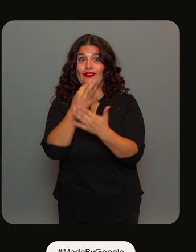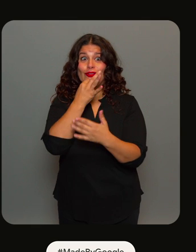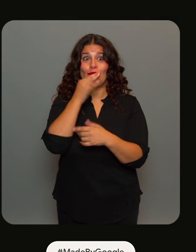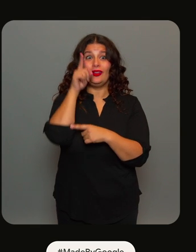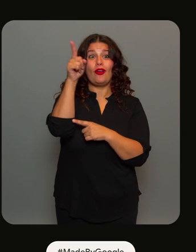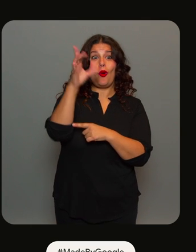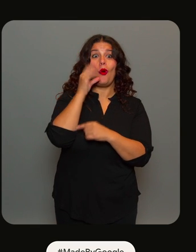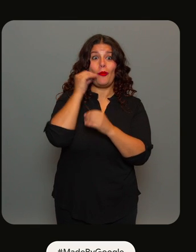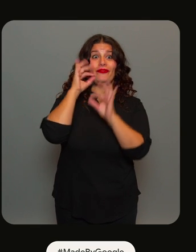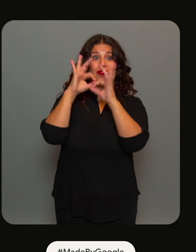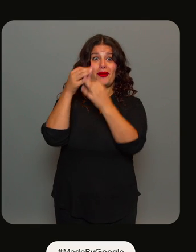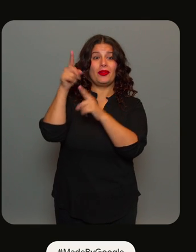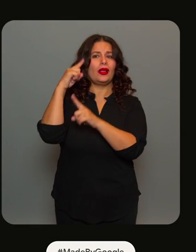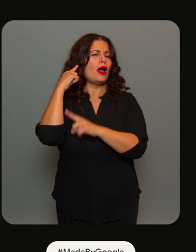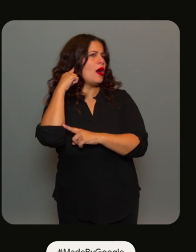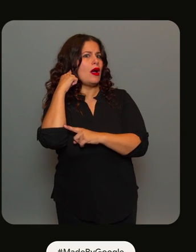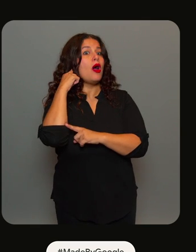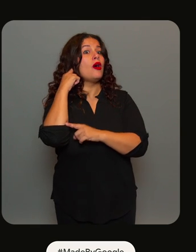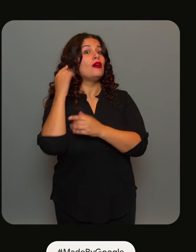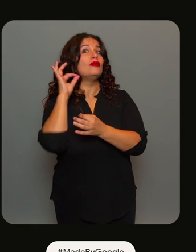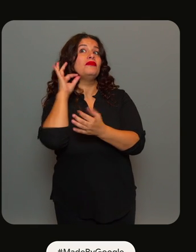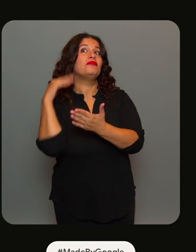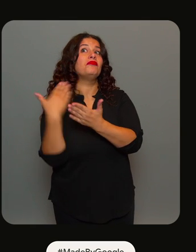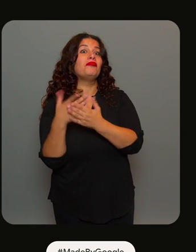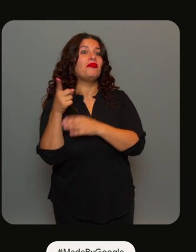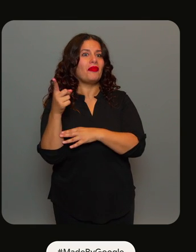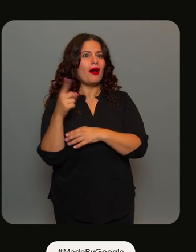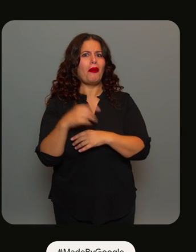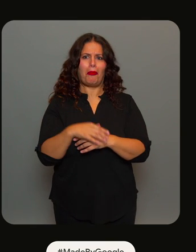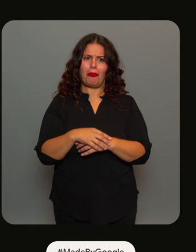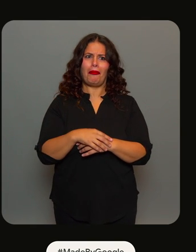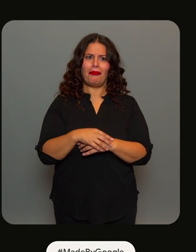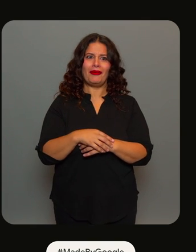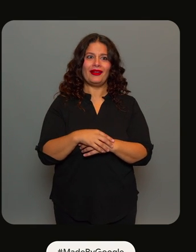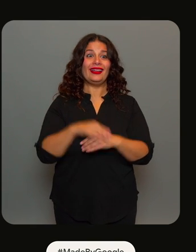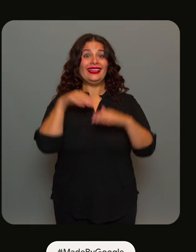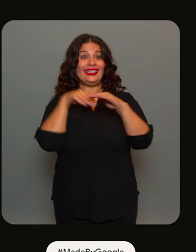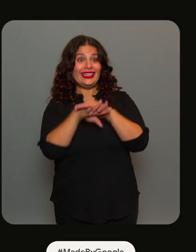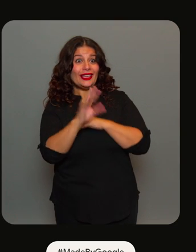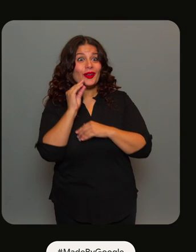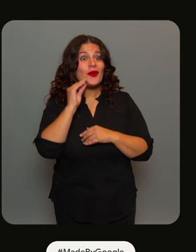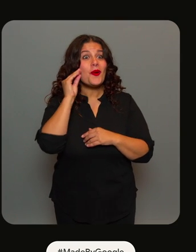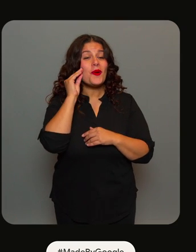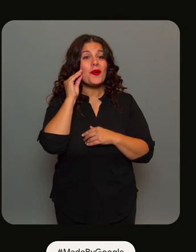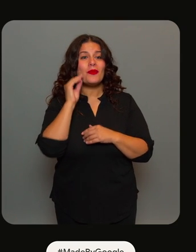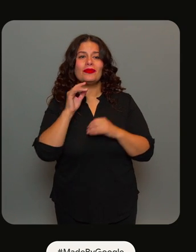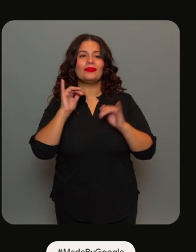And once you're home, the help comes with you. Traditionally, the smart home has been broken up into a bunch